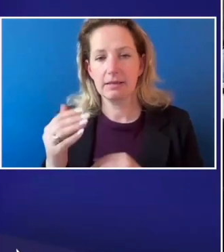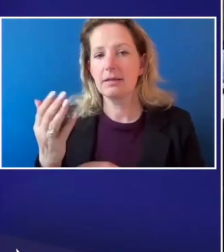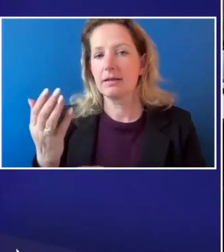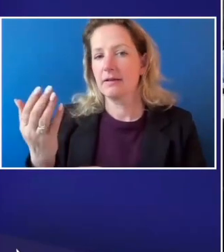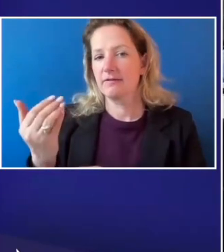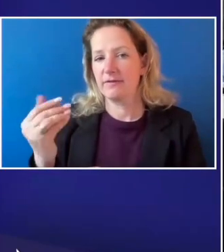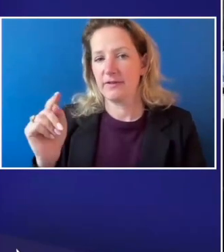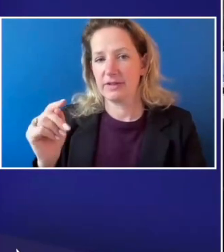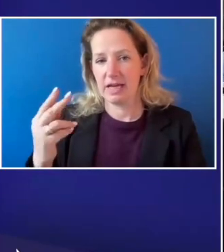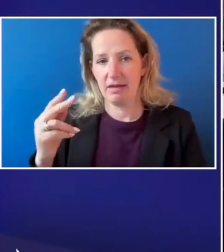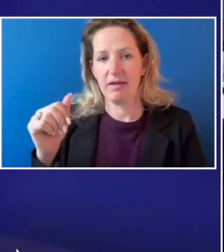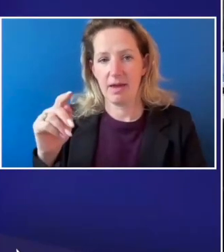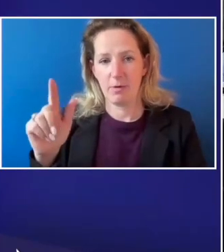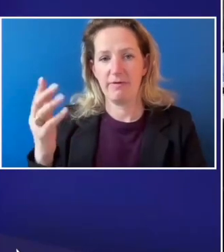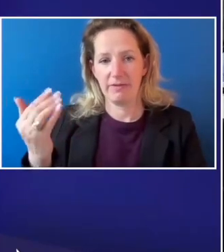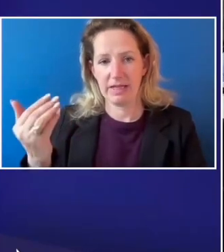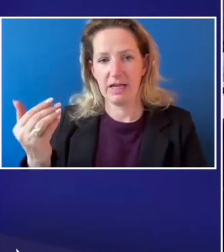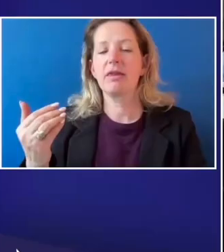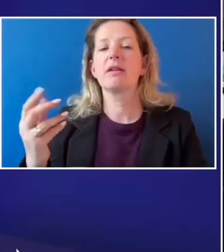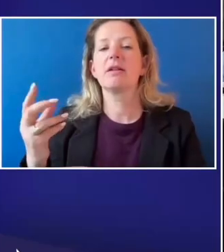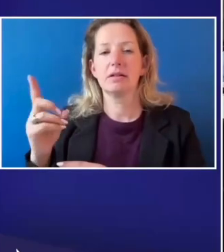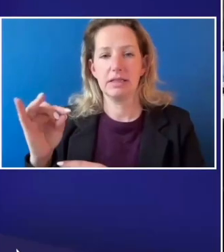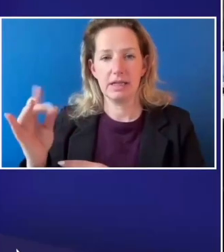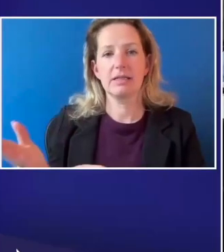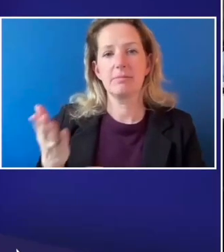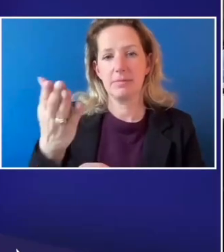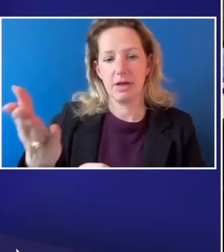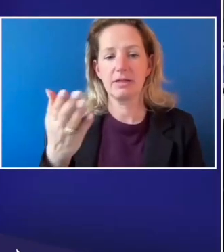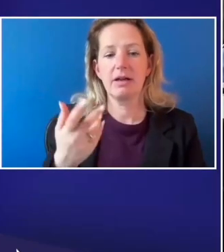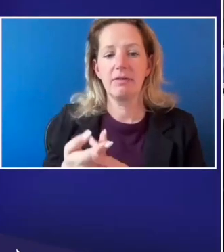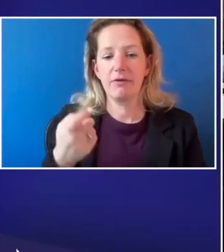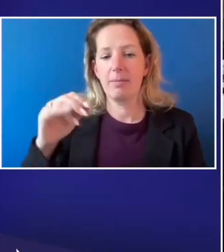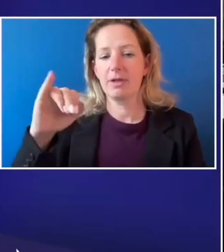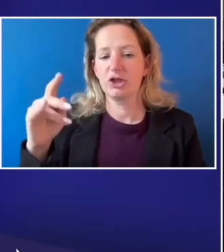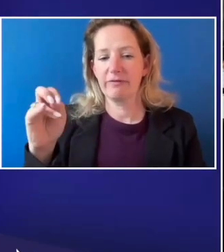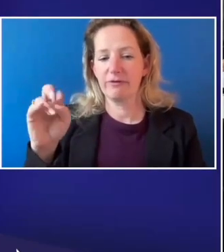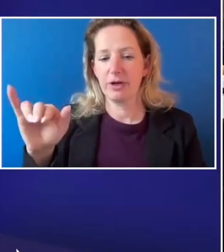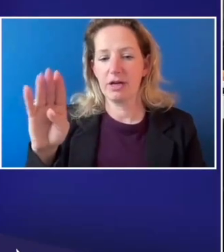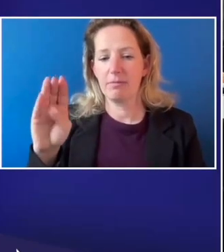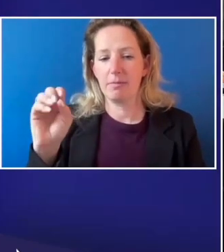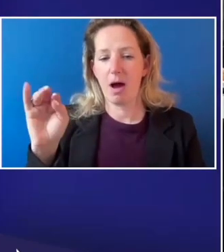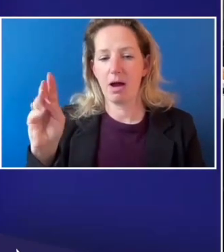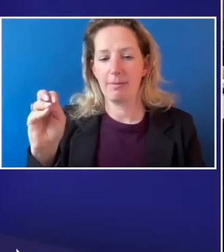Um, there was a suggestion to put some text in either 60216 or 60223.